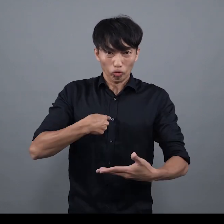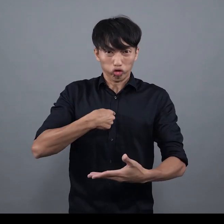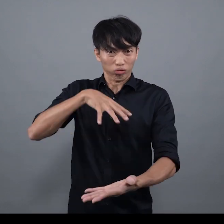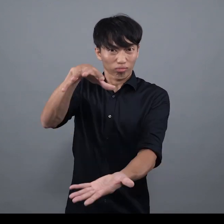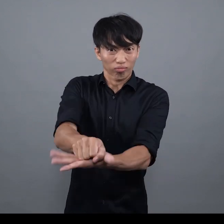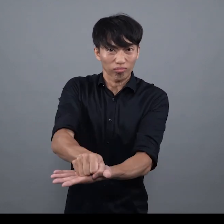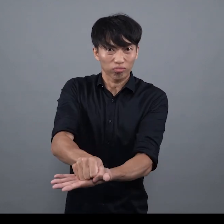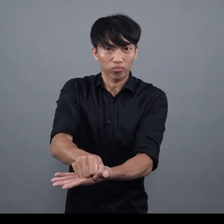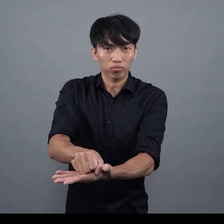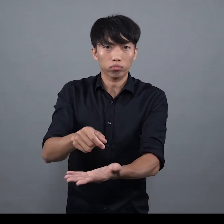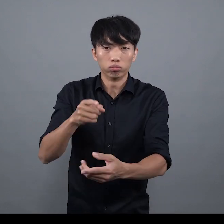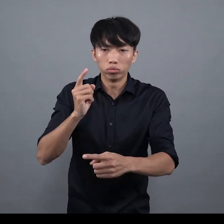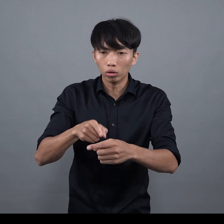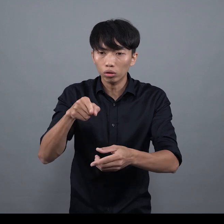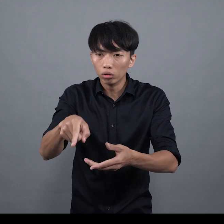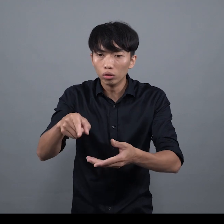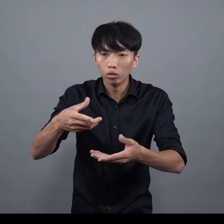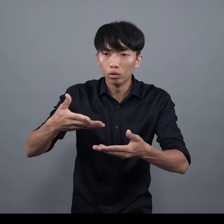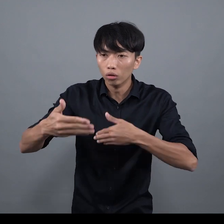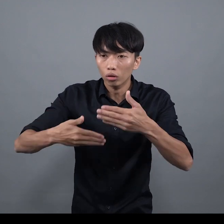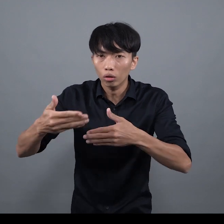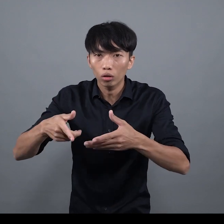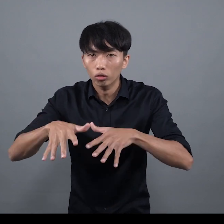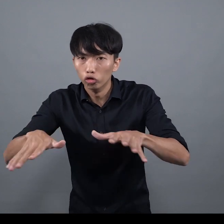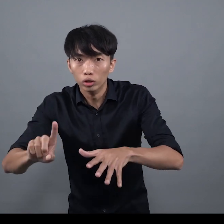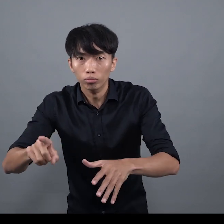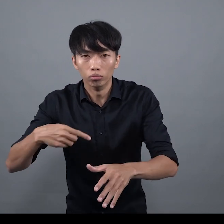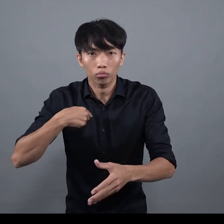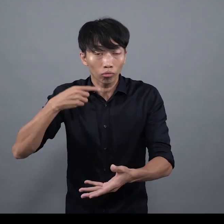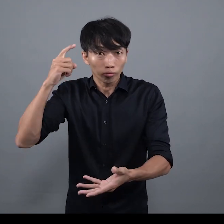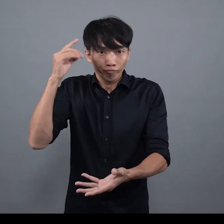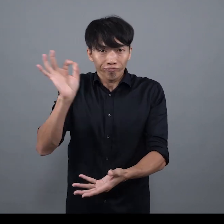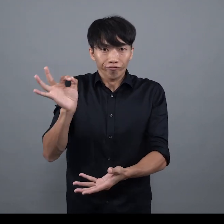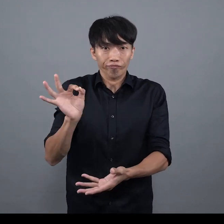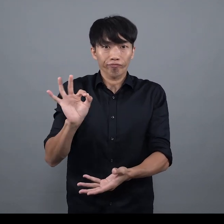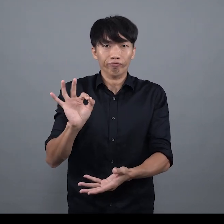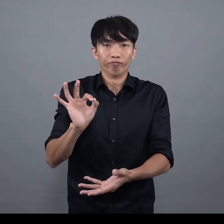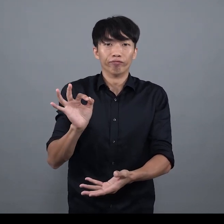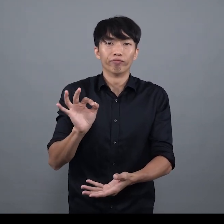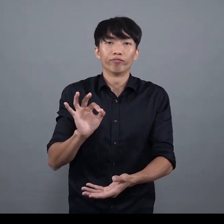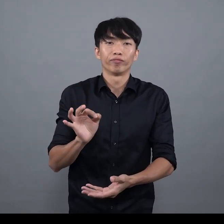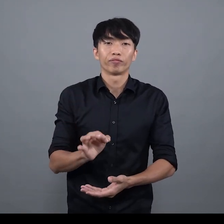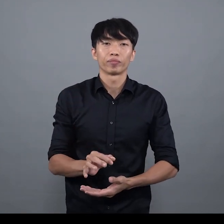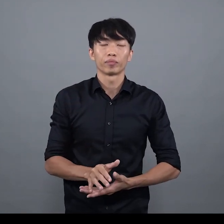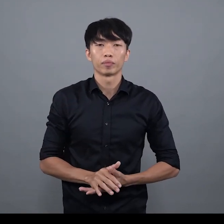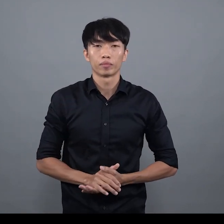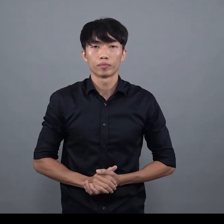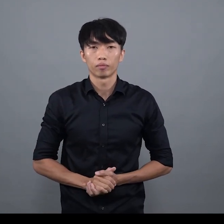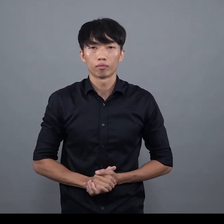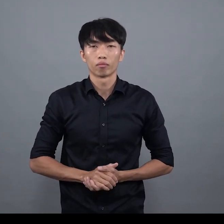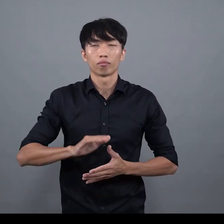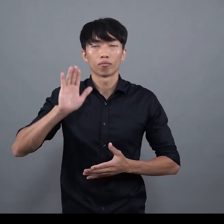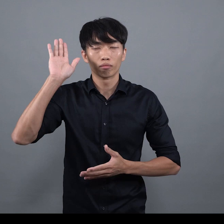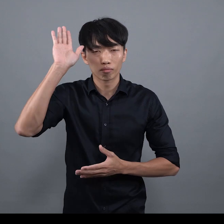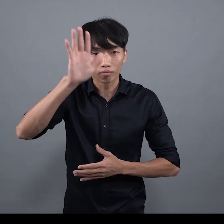that I wanted to take over these premises even if I had no idea at that point at all what I could possibly do with it